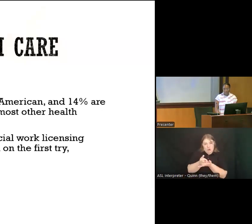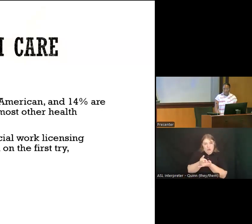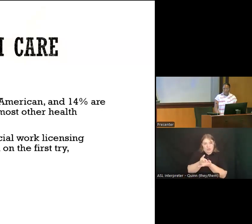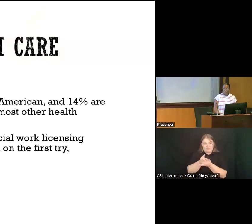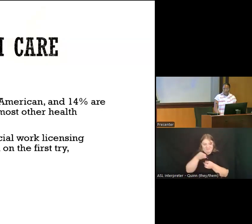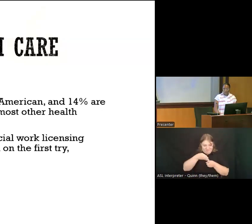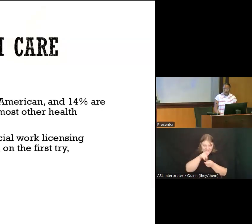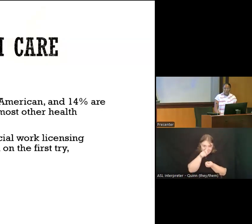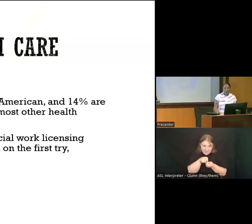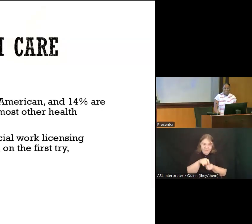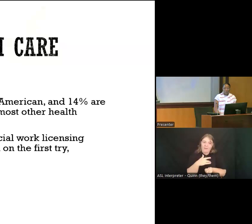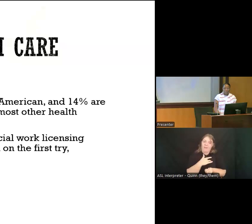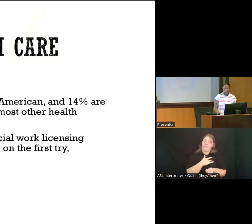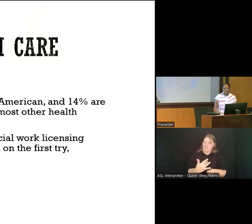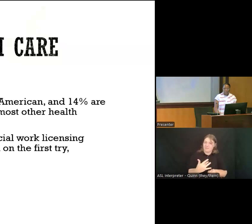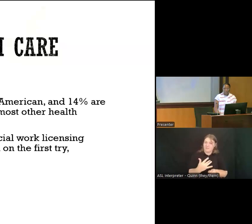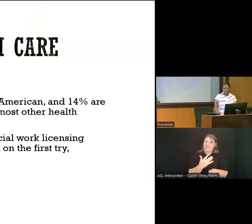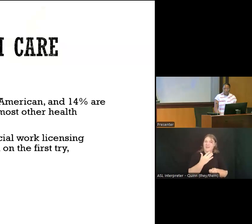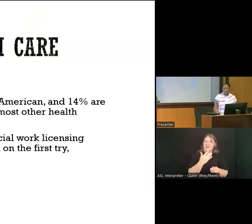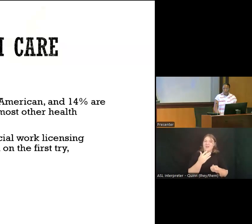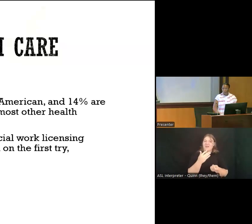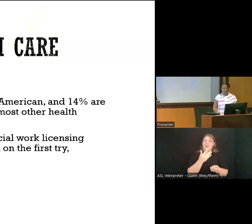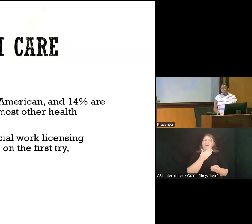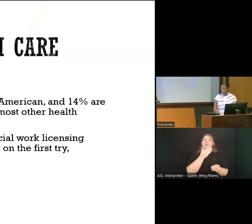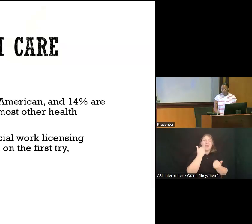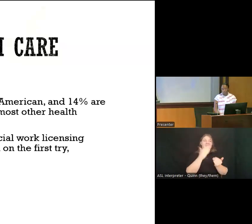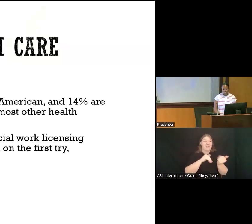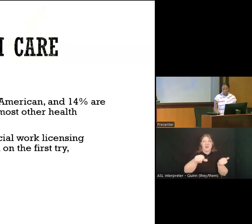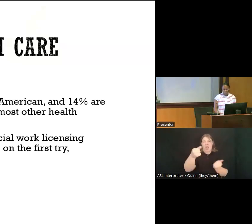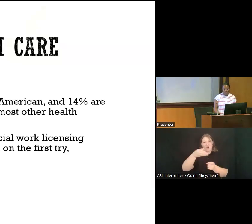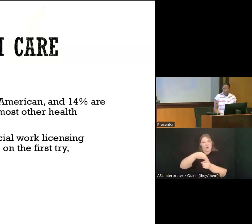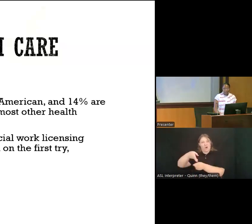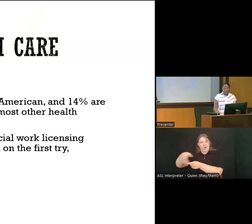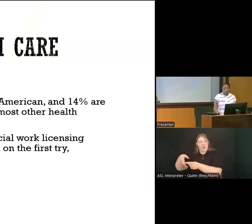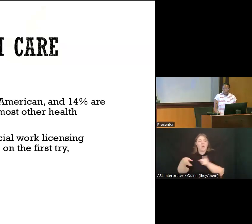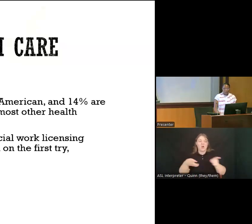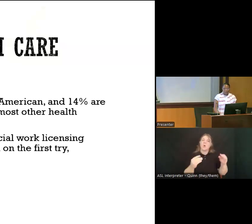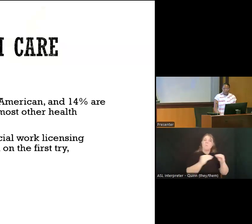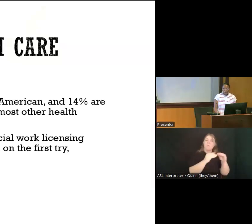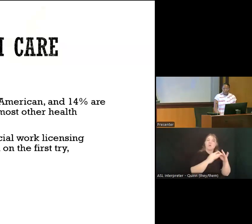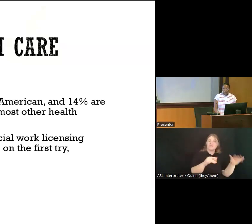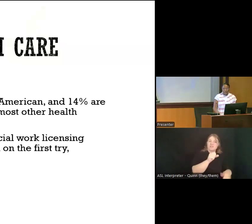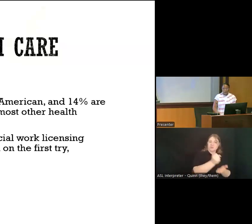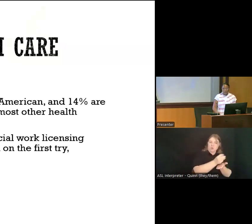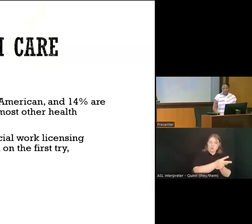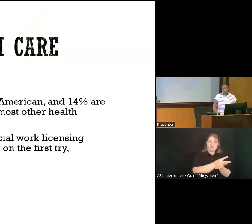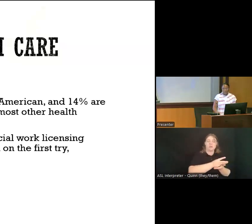better than other professions in terms of being more diverse however when you look at how many